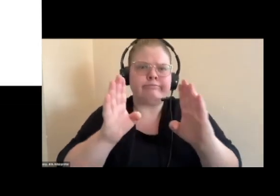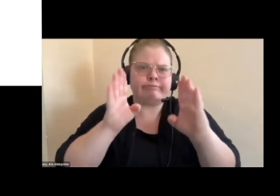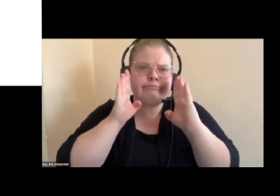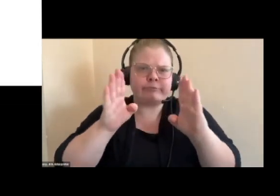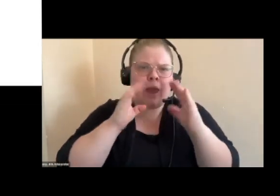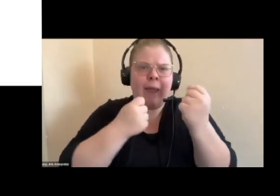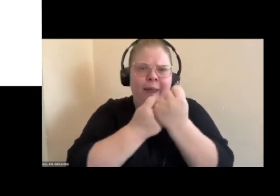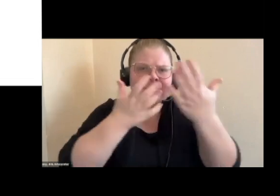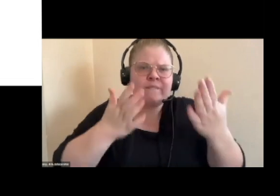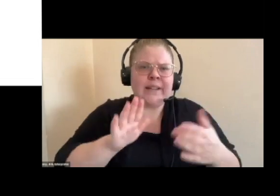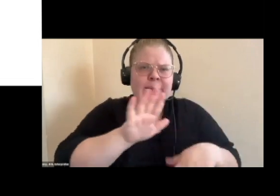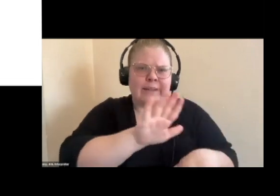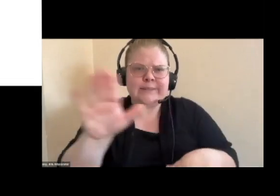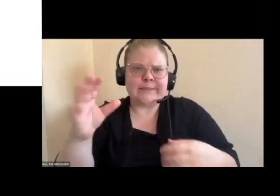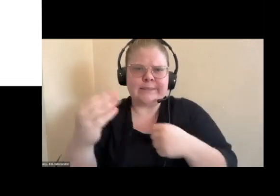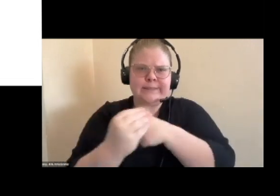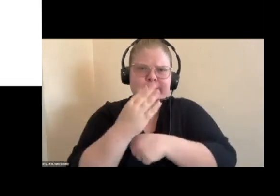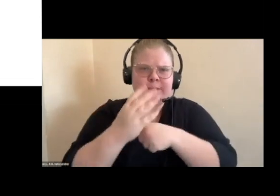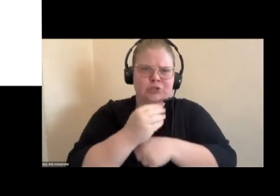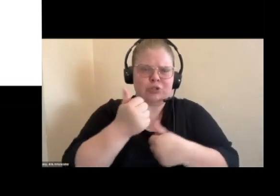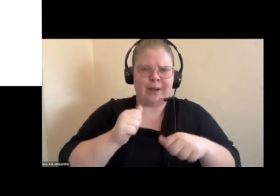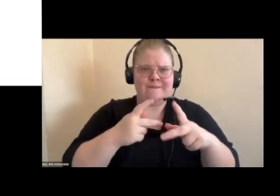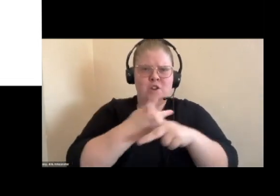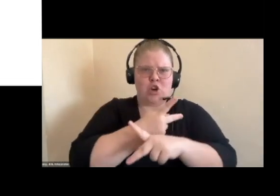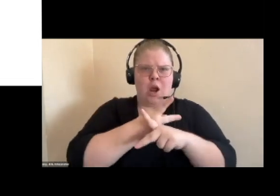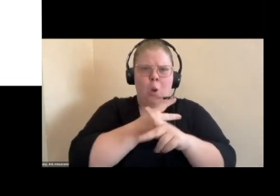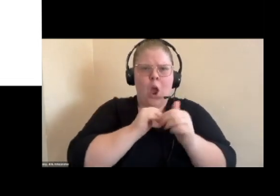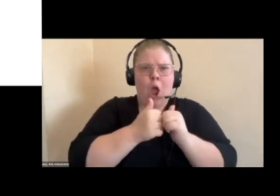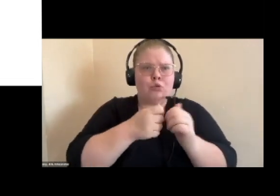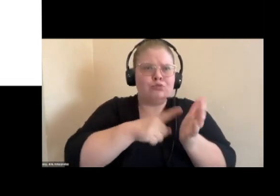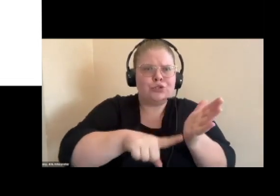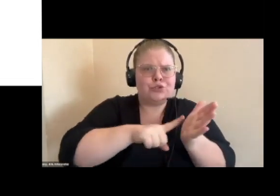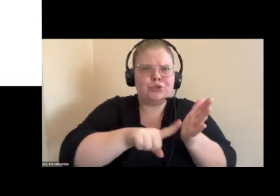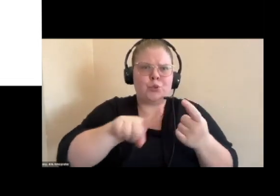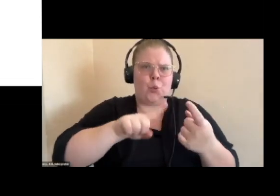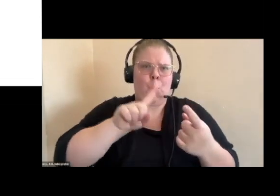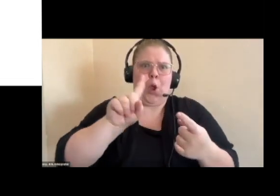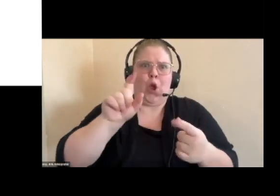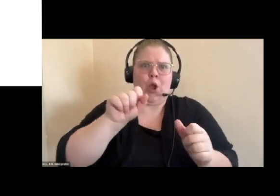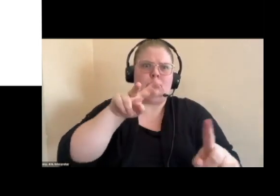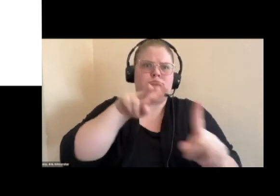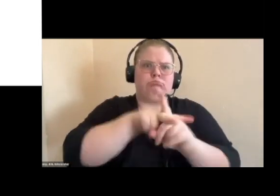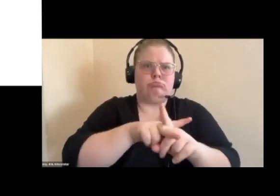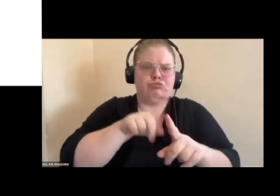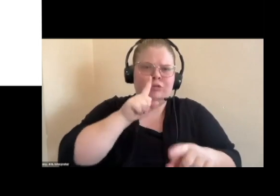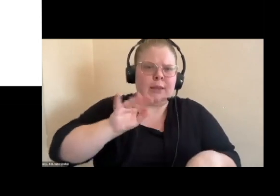our research can make the biggest impact. And one of the big areas